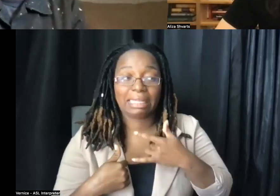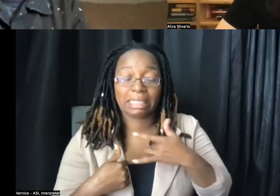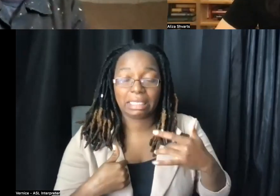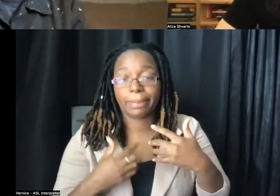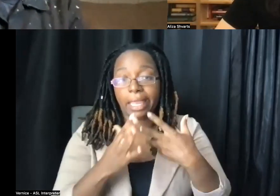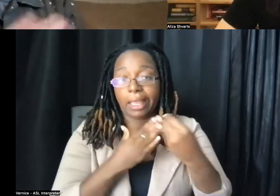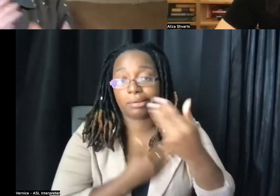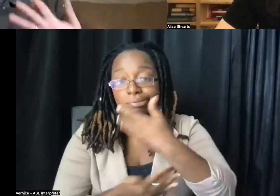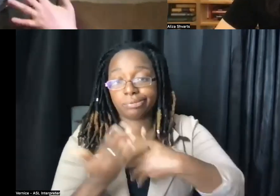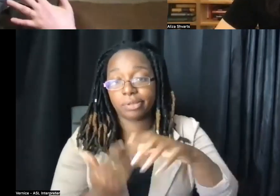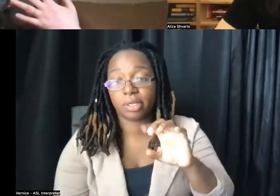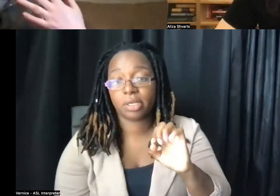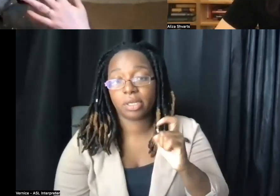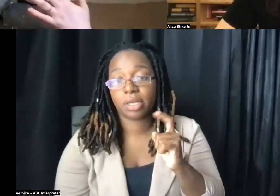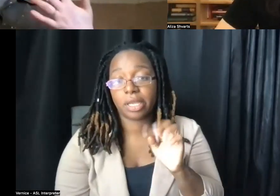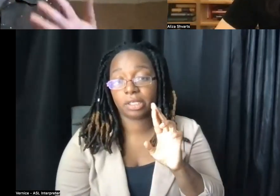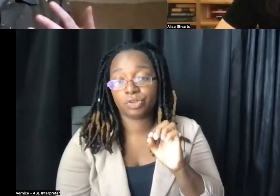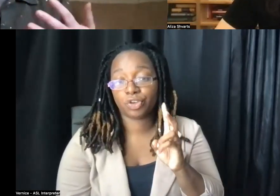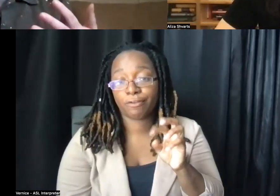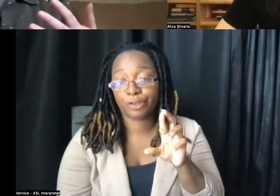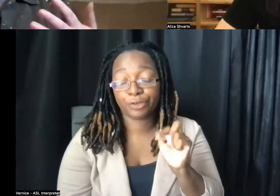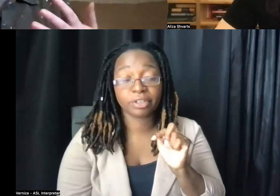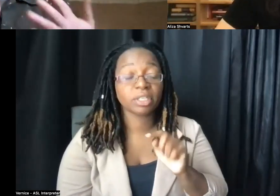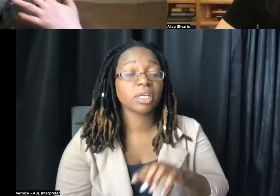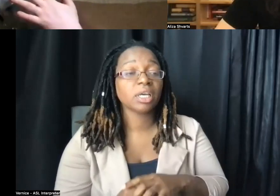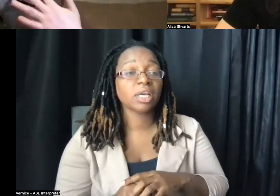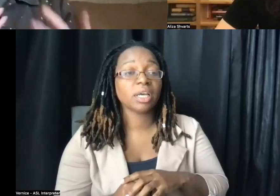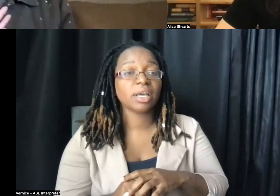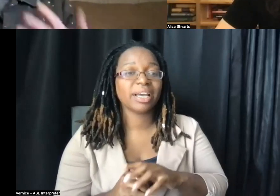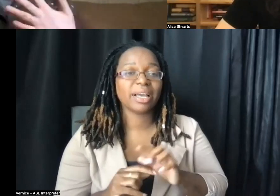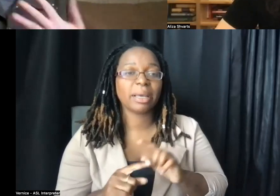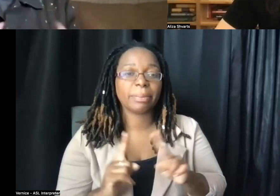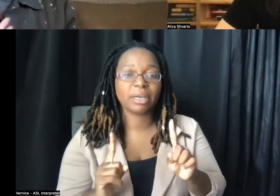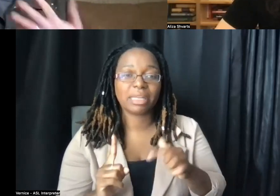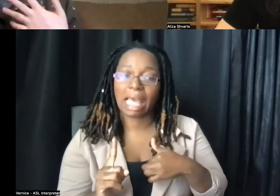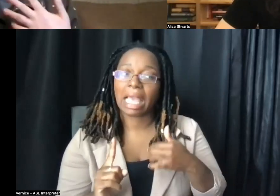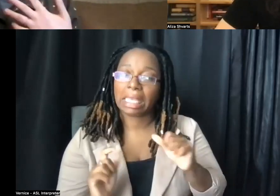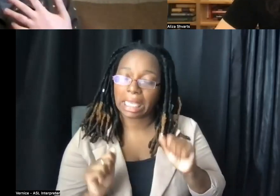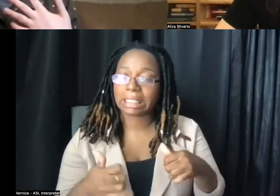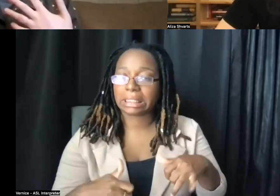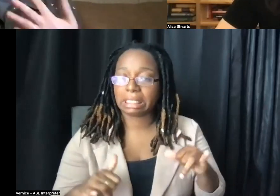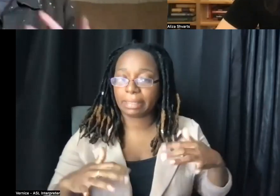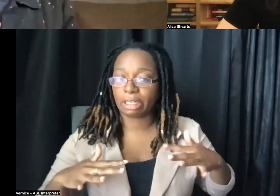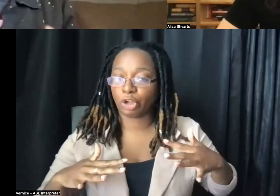as much as I'm an extrovert, I also have